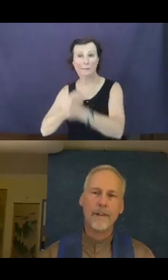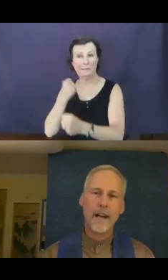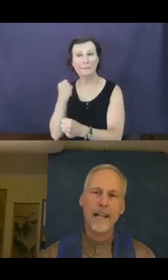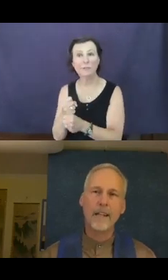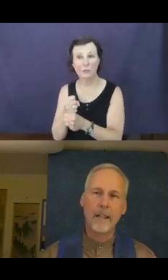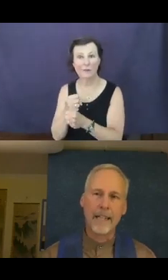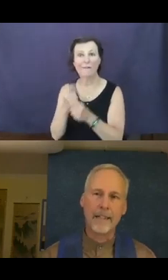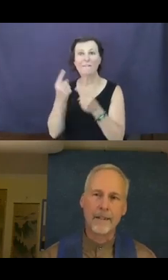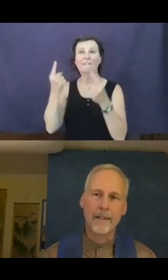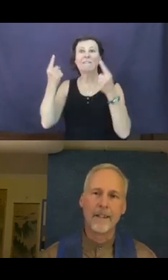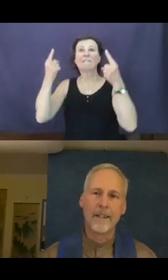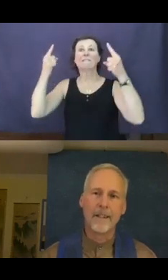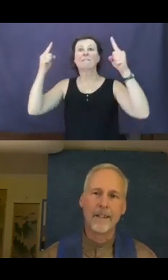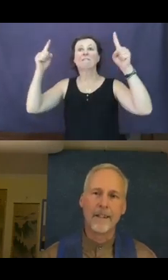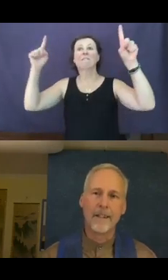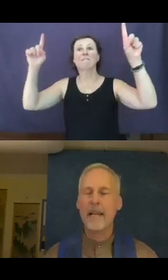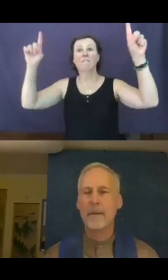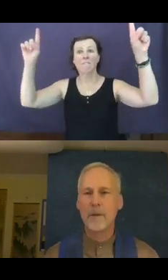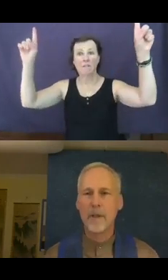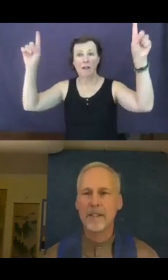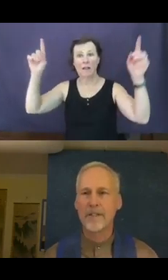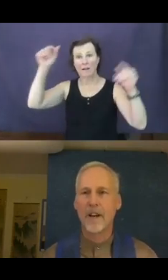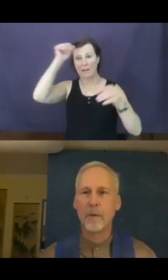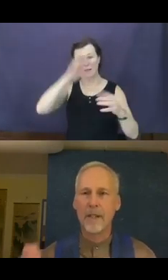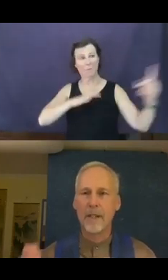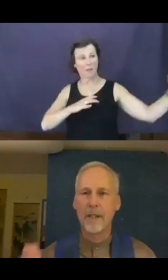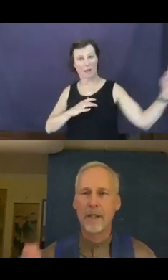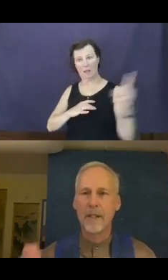Finally the man came up to Wiesenthal with a ten-dollar